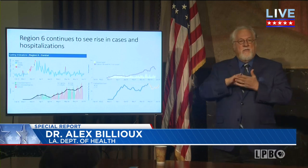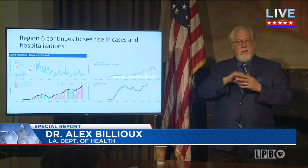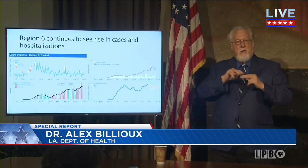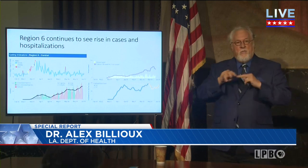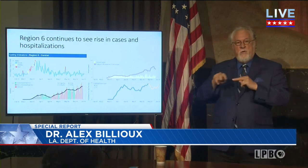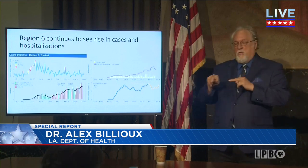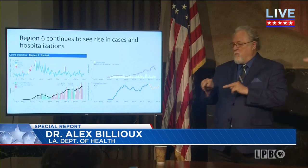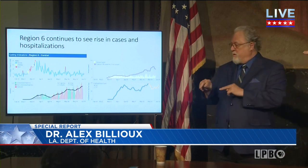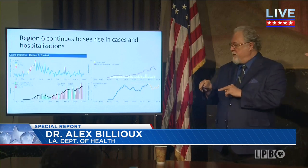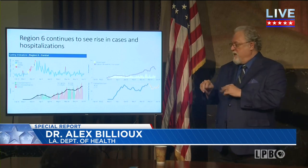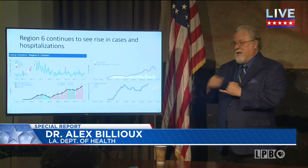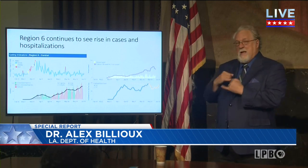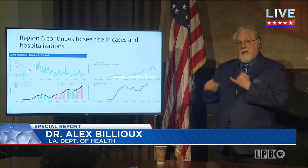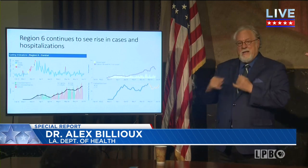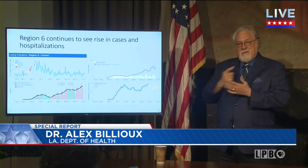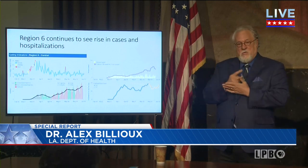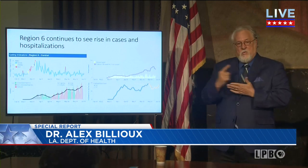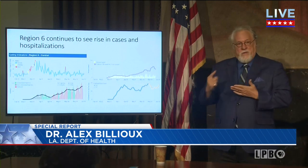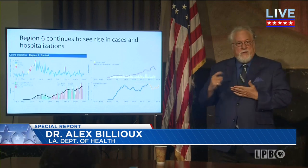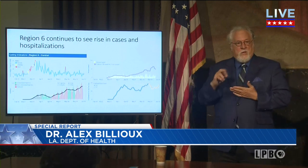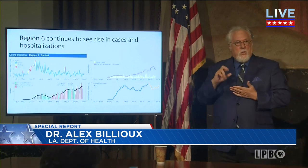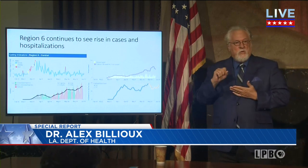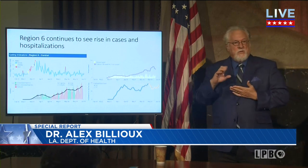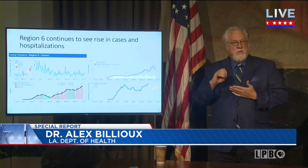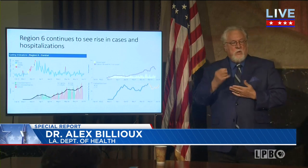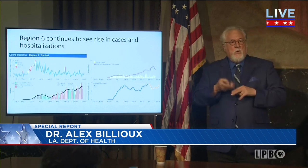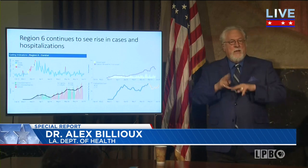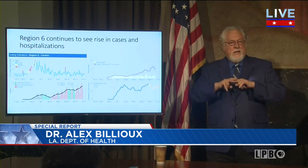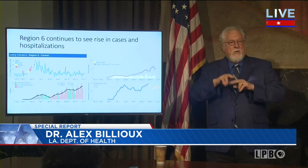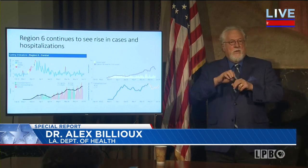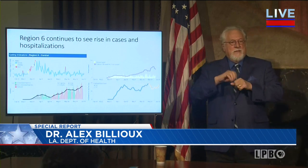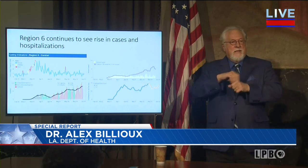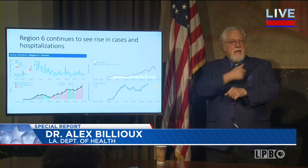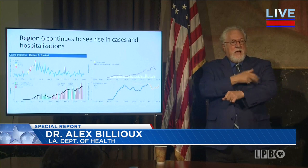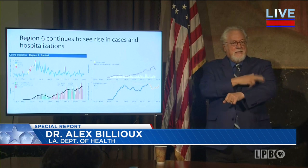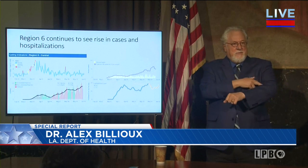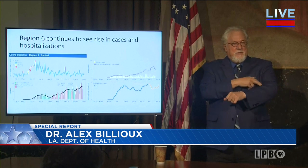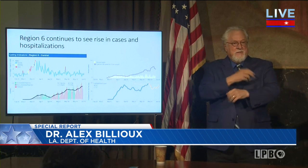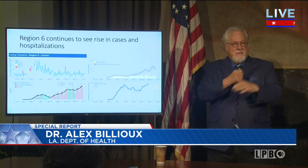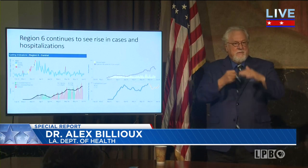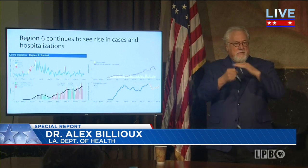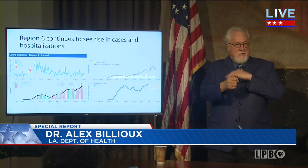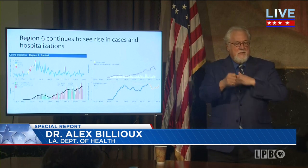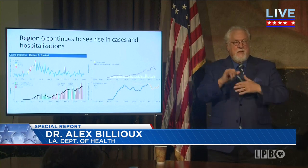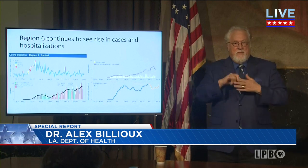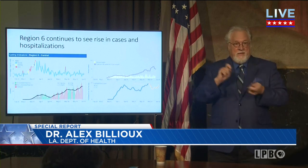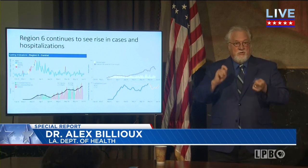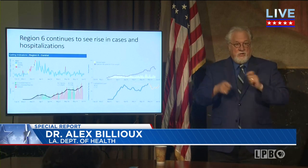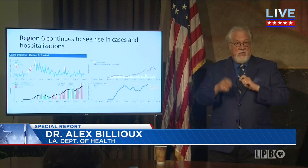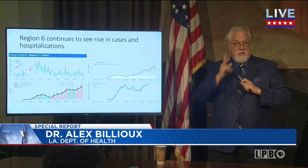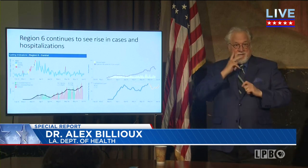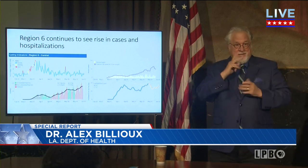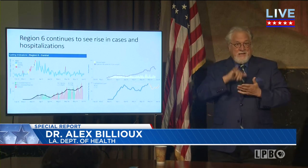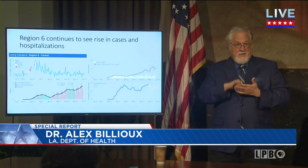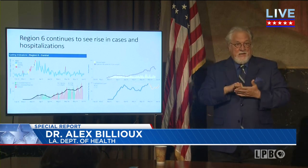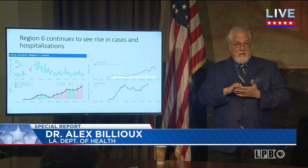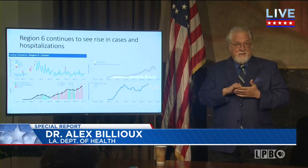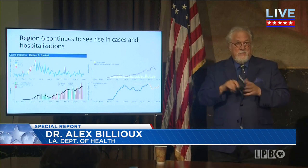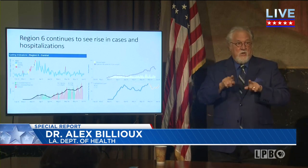SHAPE READ TREND ON AVERAGE IS STILL GOING DOWN. HOWEVER I THINK IT'S LOST ON NOBODY IF WE KEEP WALKING OUT